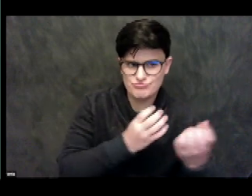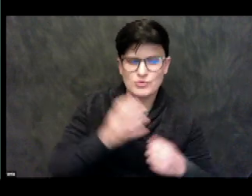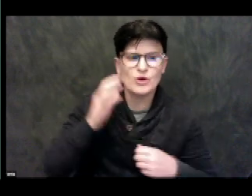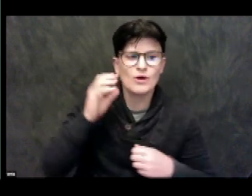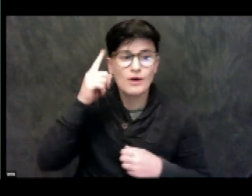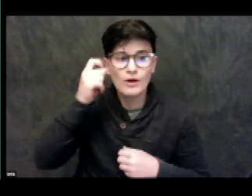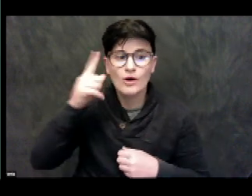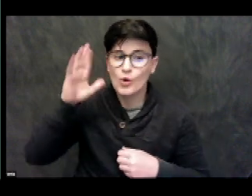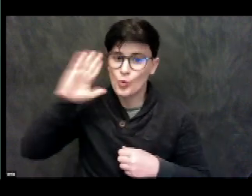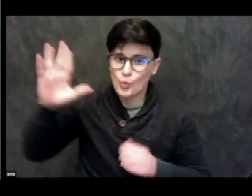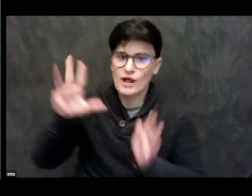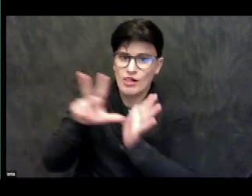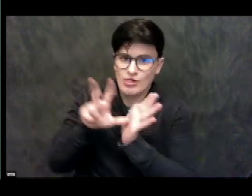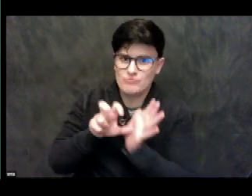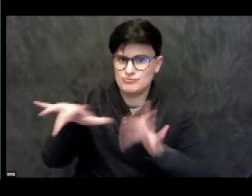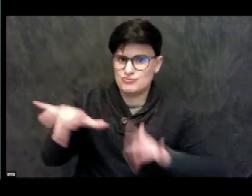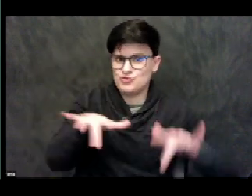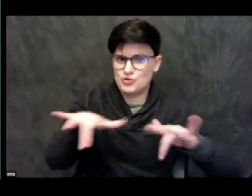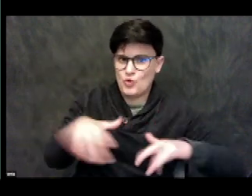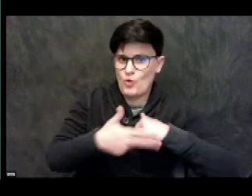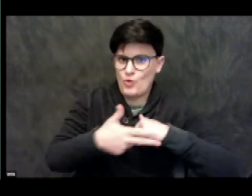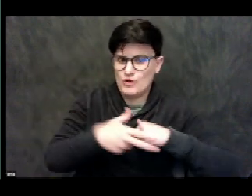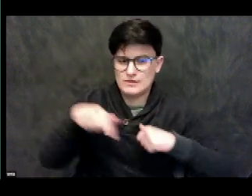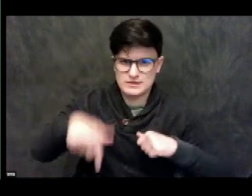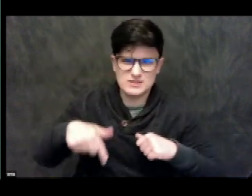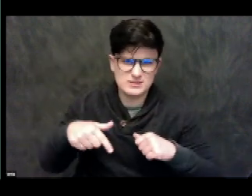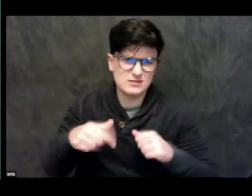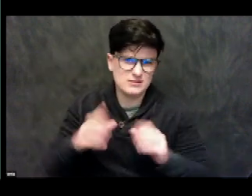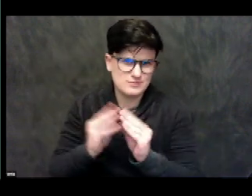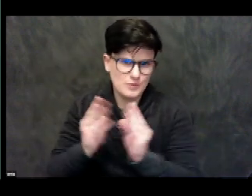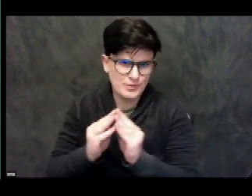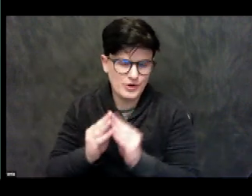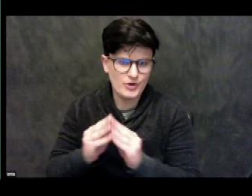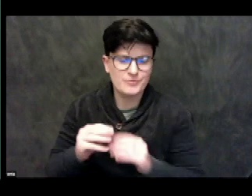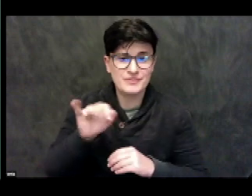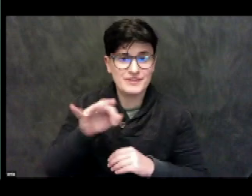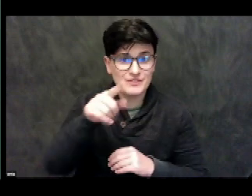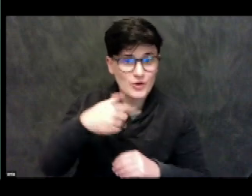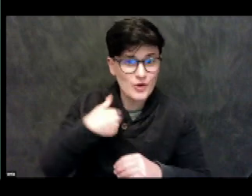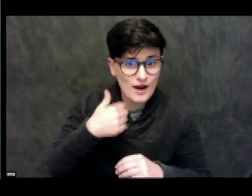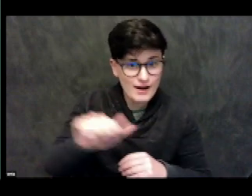If you have any questions and answers questions, we will give you answers if you ask them